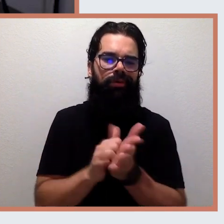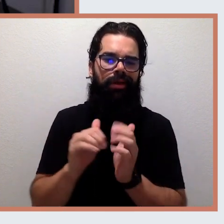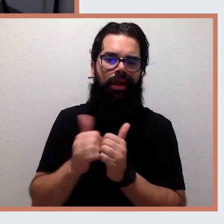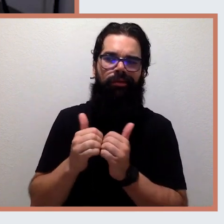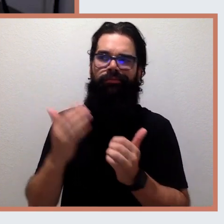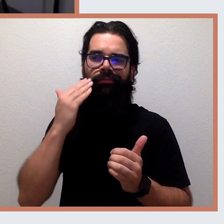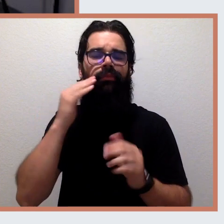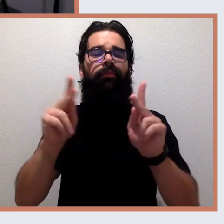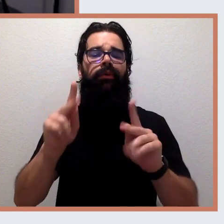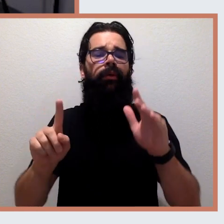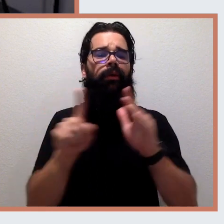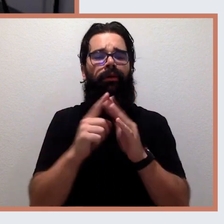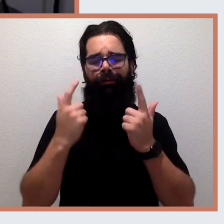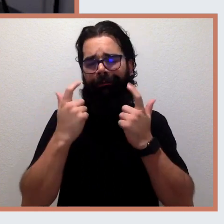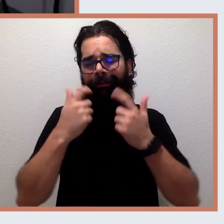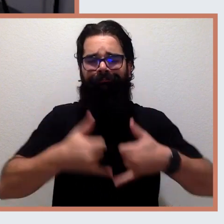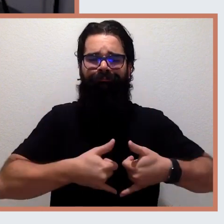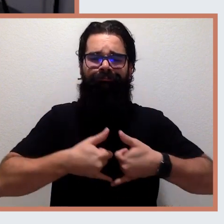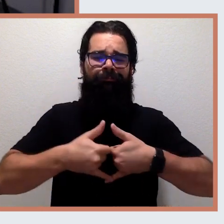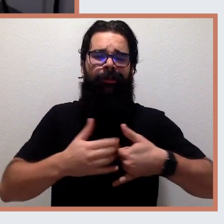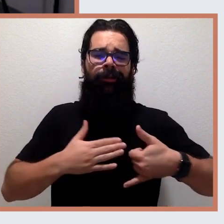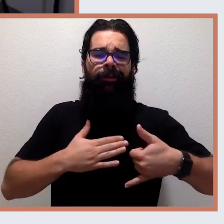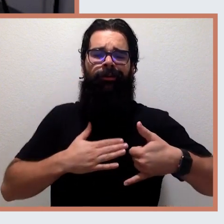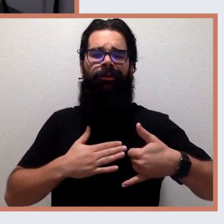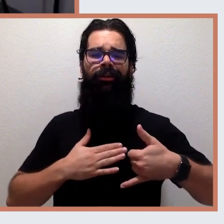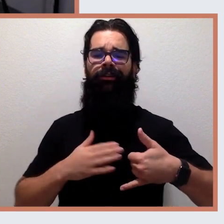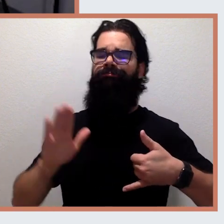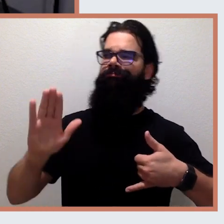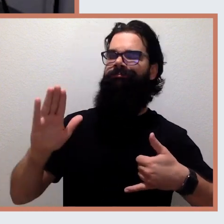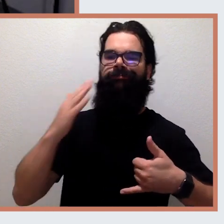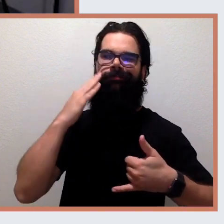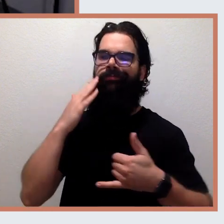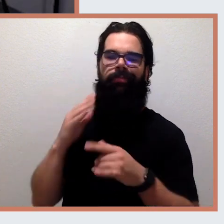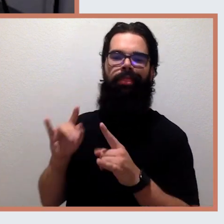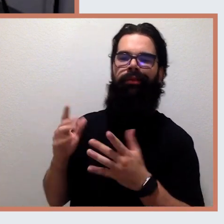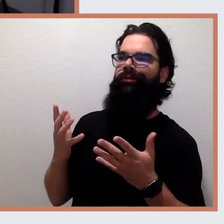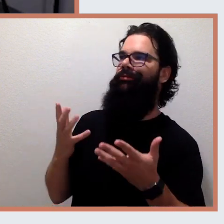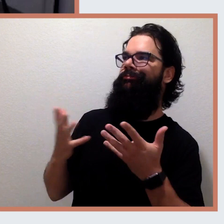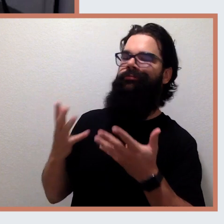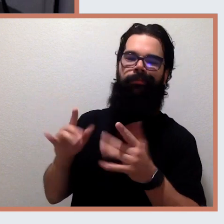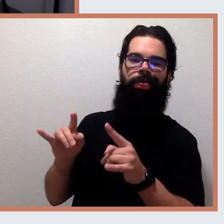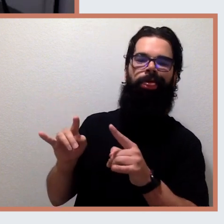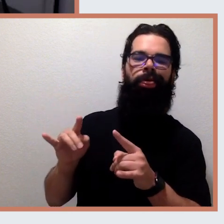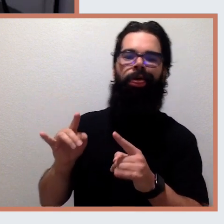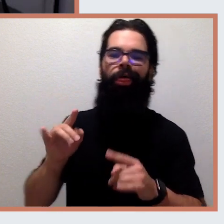Sometimes it bites me in the butt, but I'd rather just be honest, you know. Look, this is why people cry at award shows.